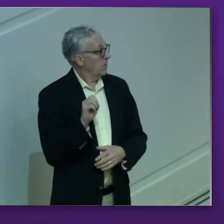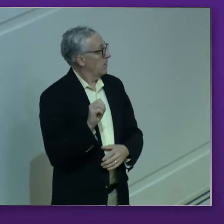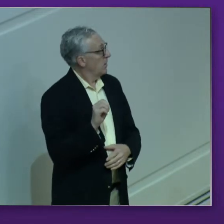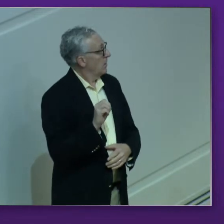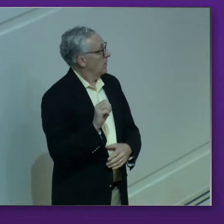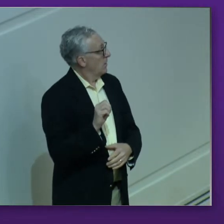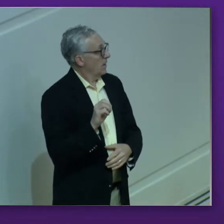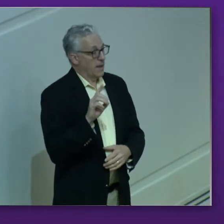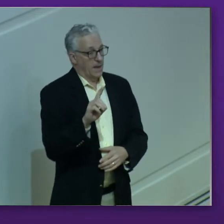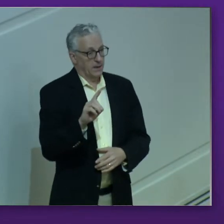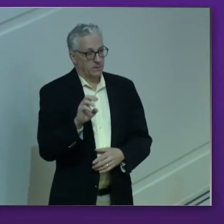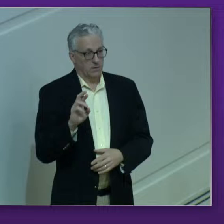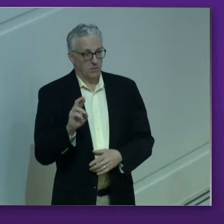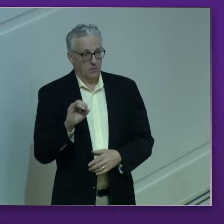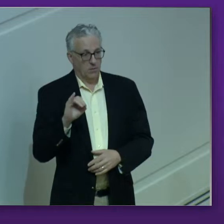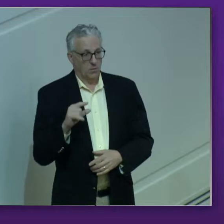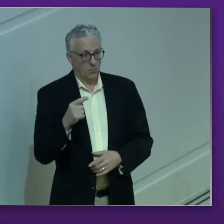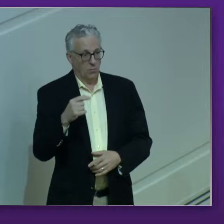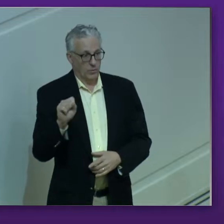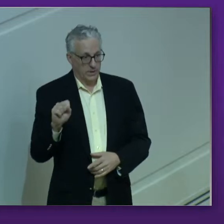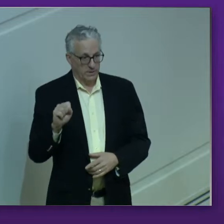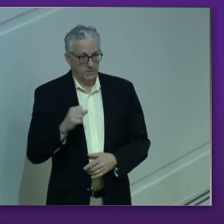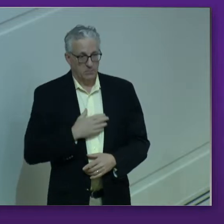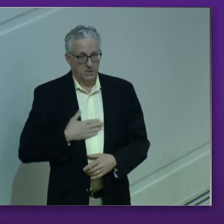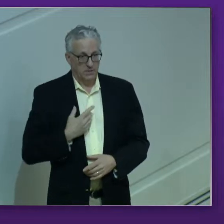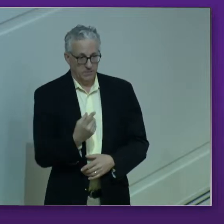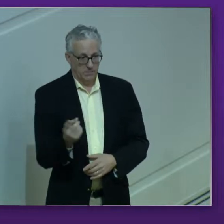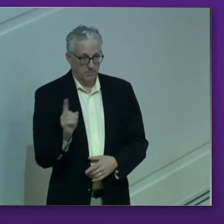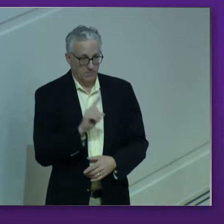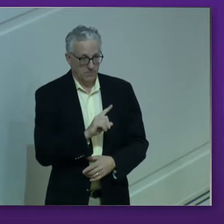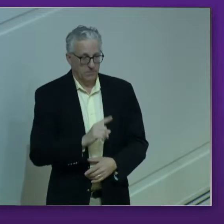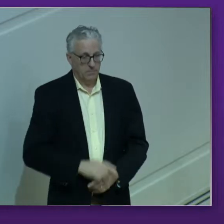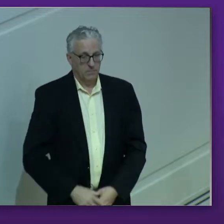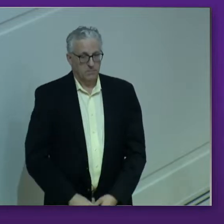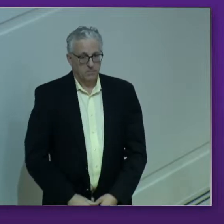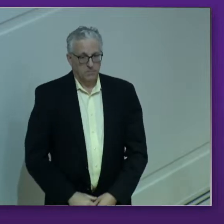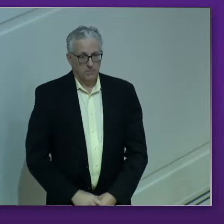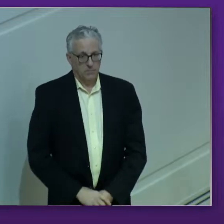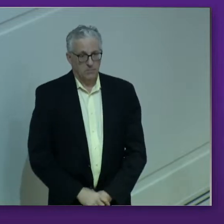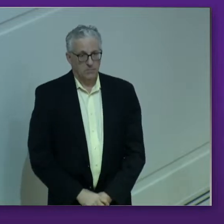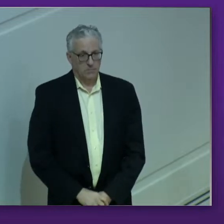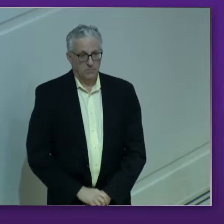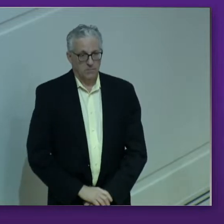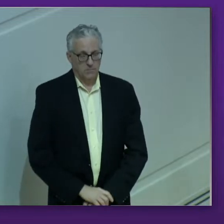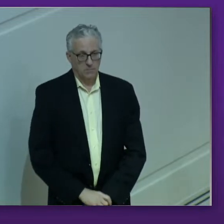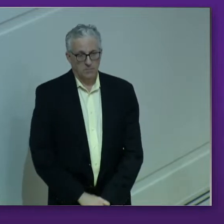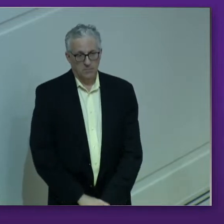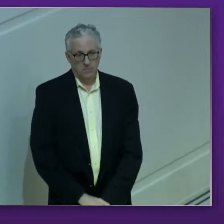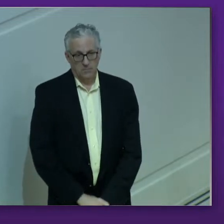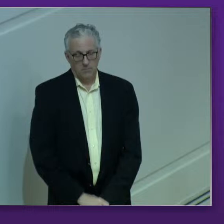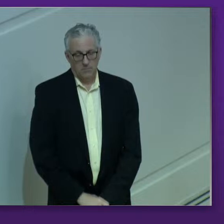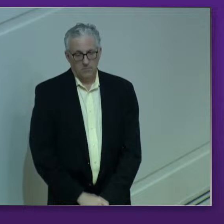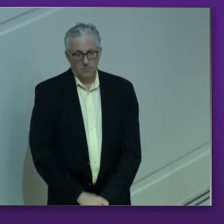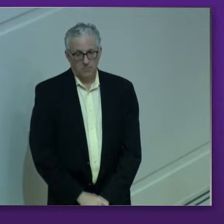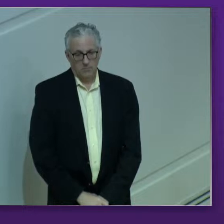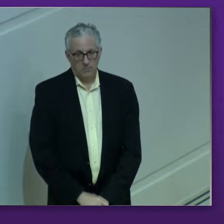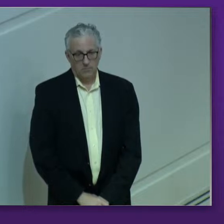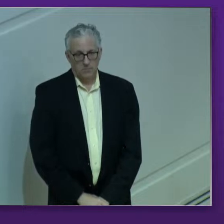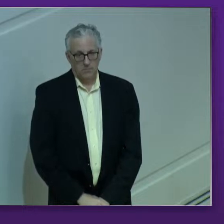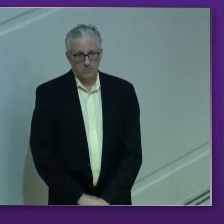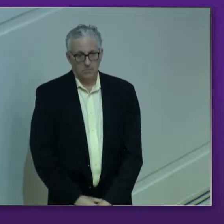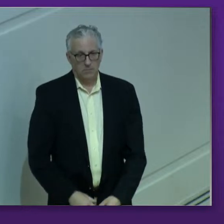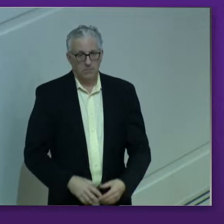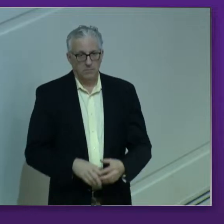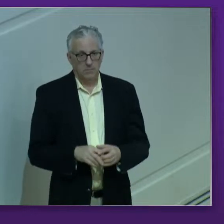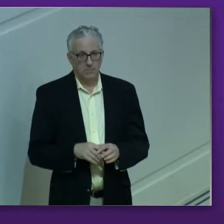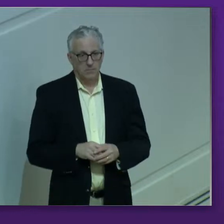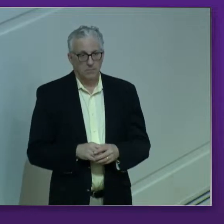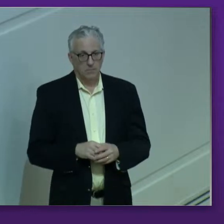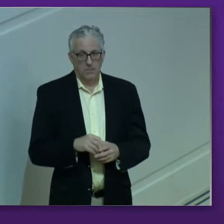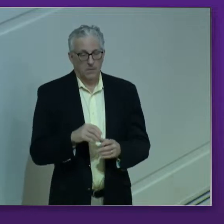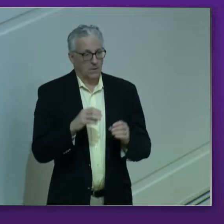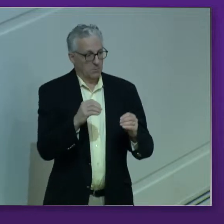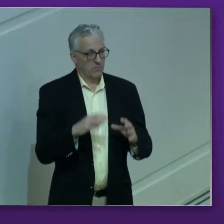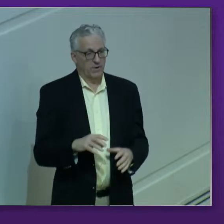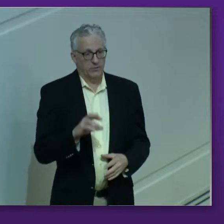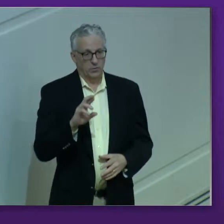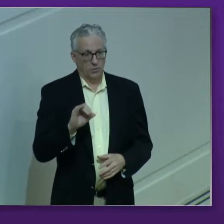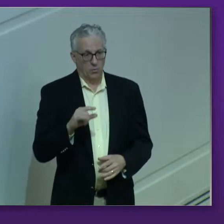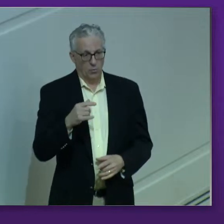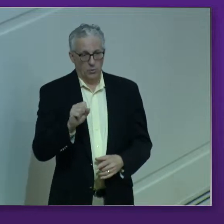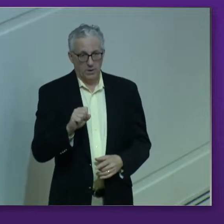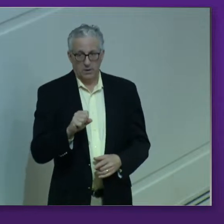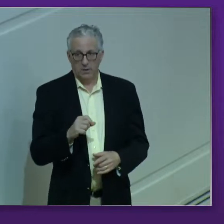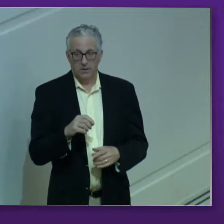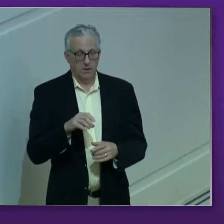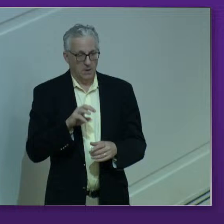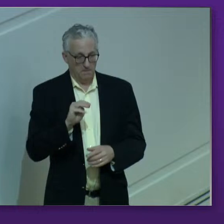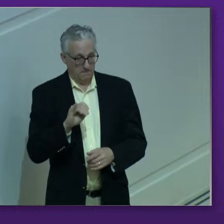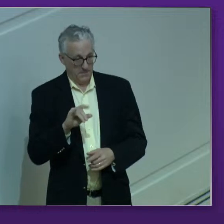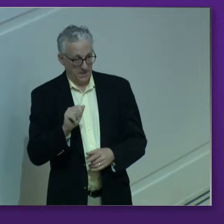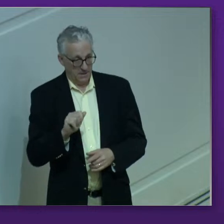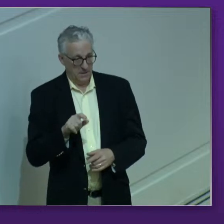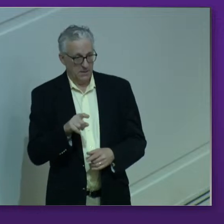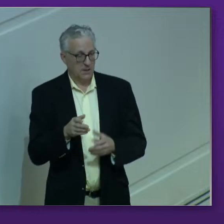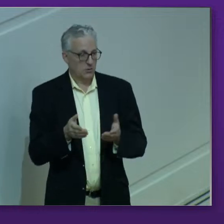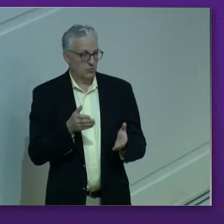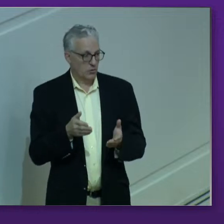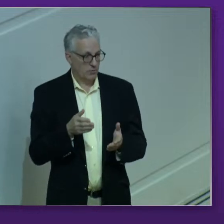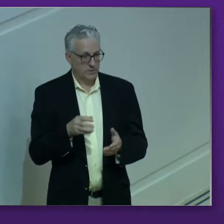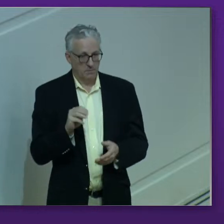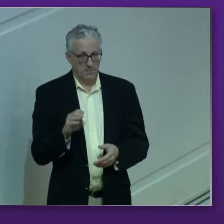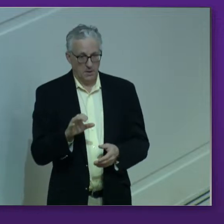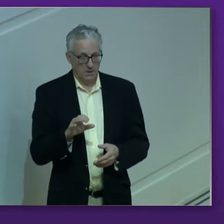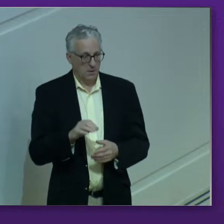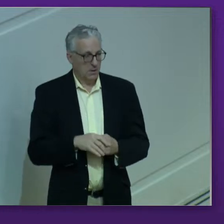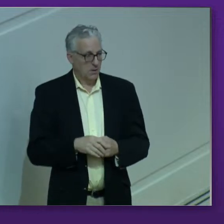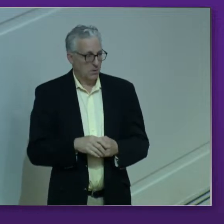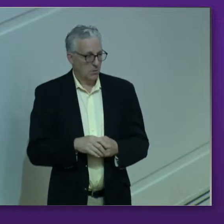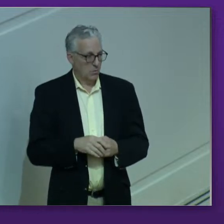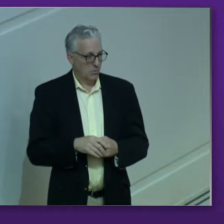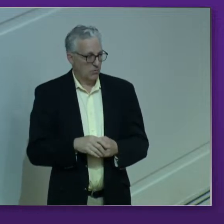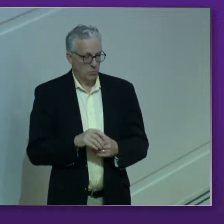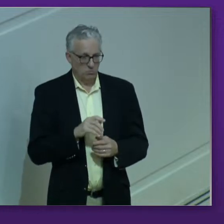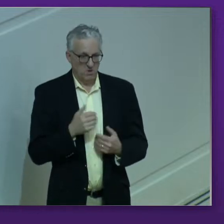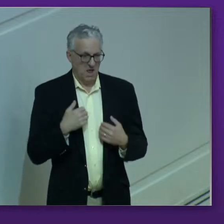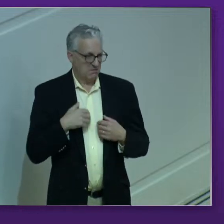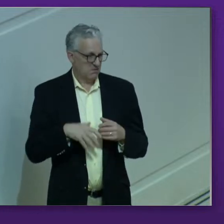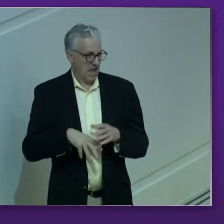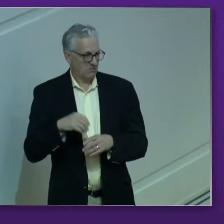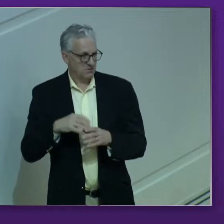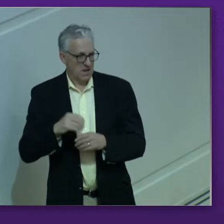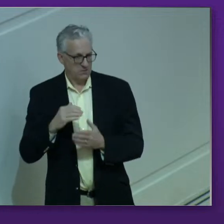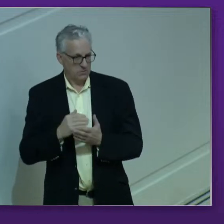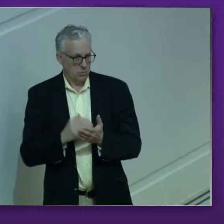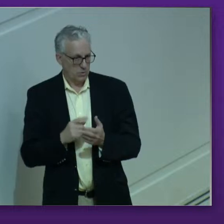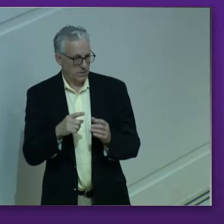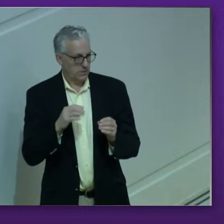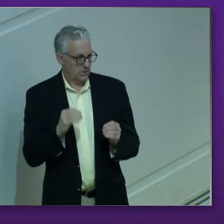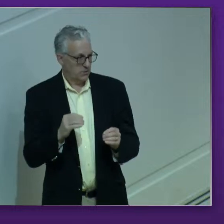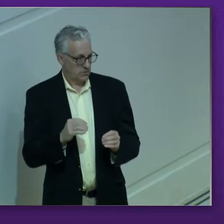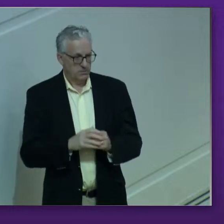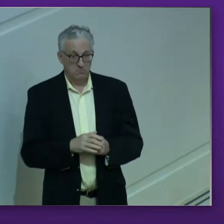NEXT I WOULD LIKE TO INVITE.